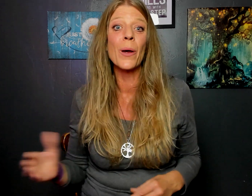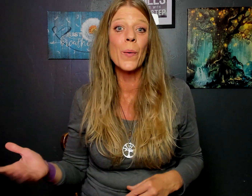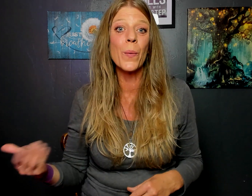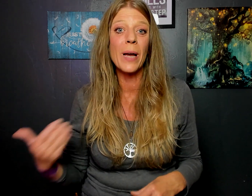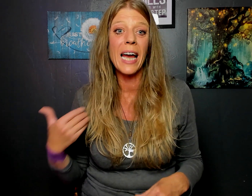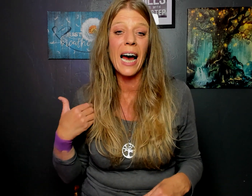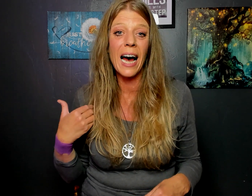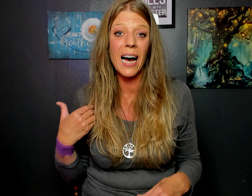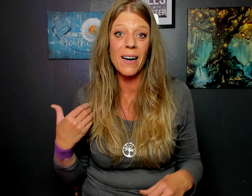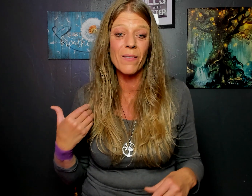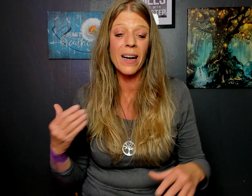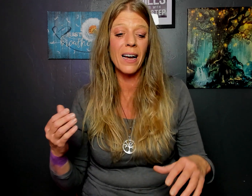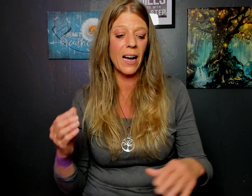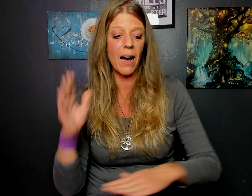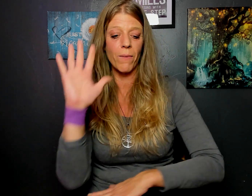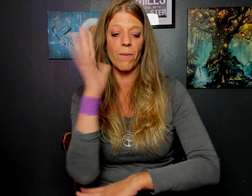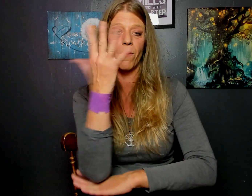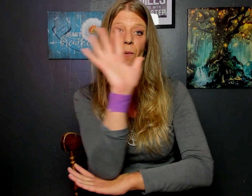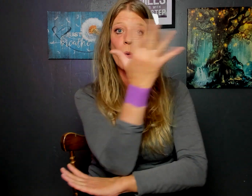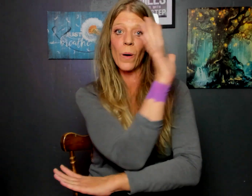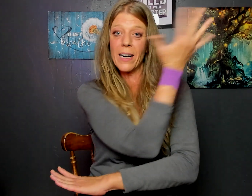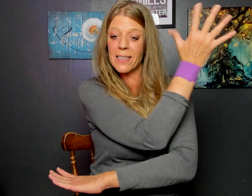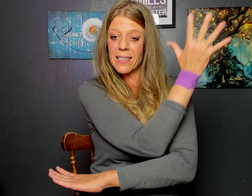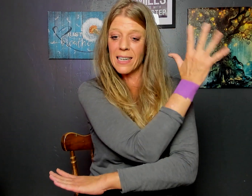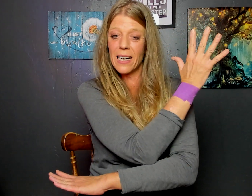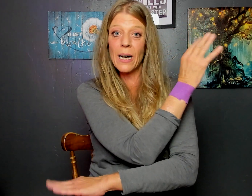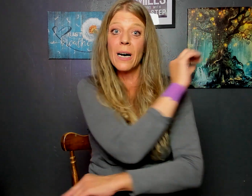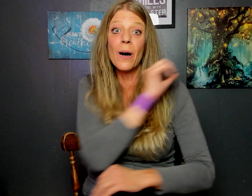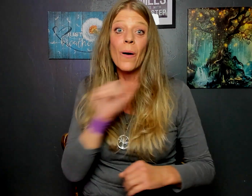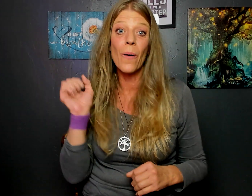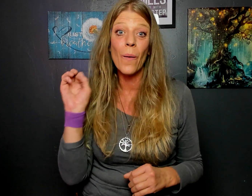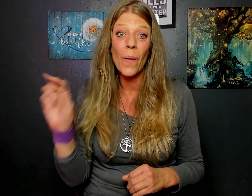We have a FOREST.